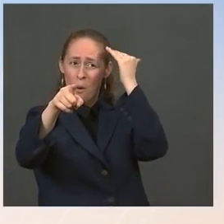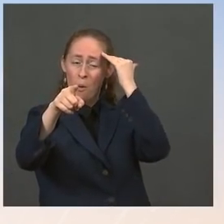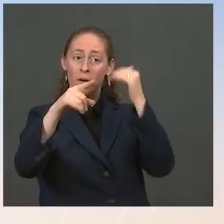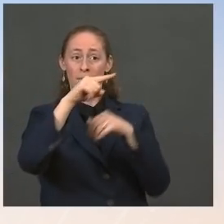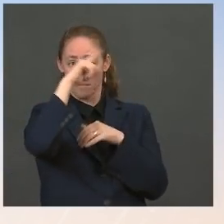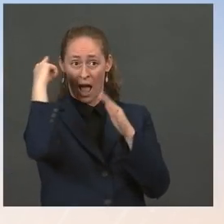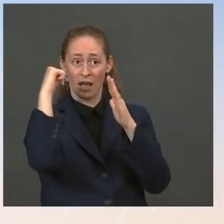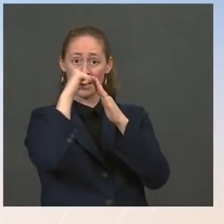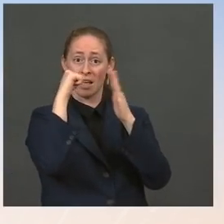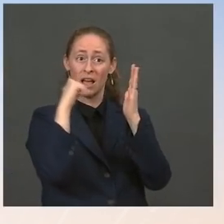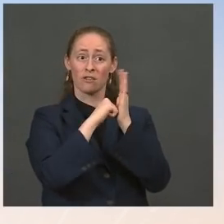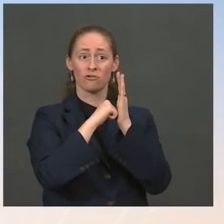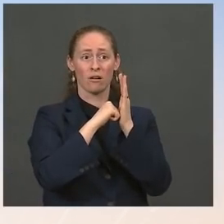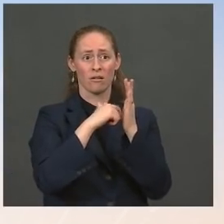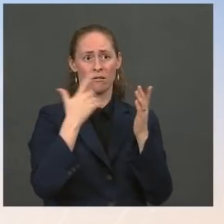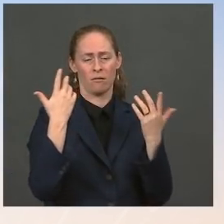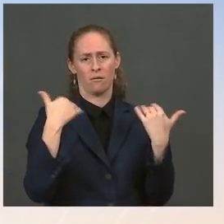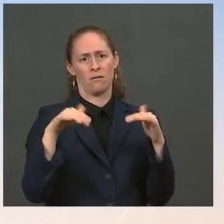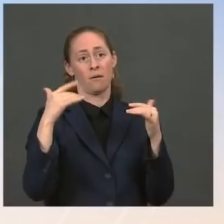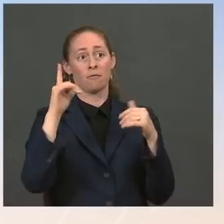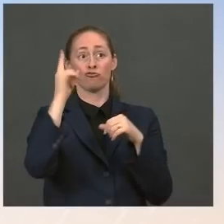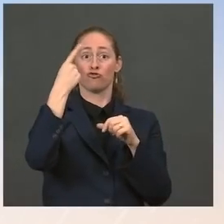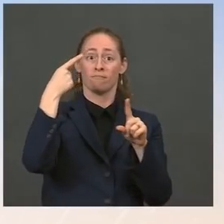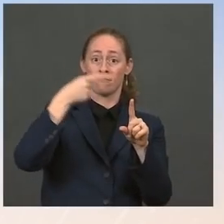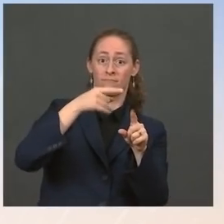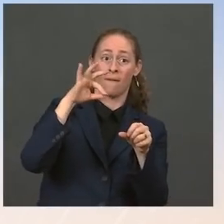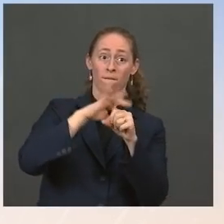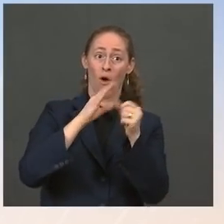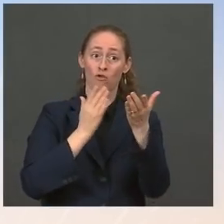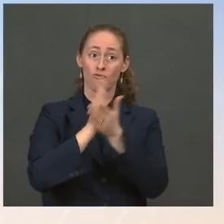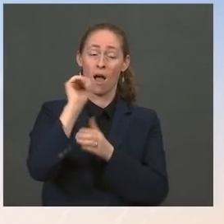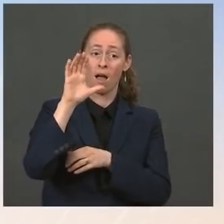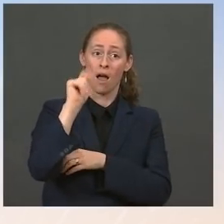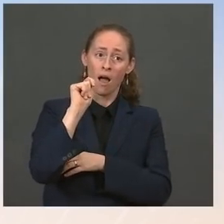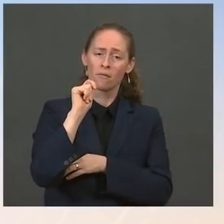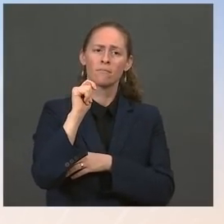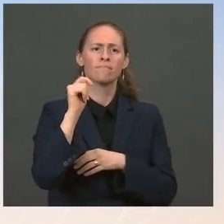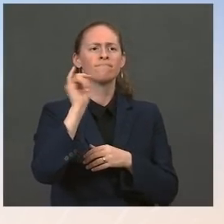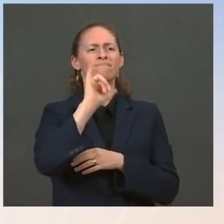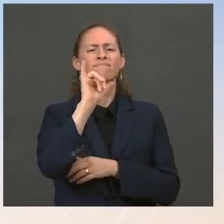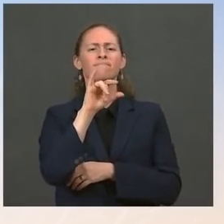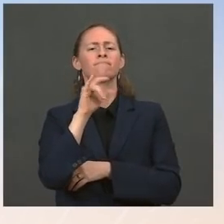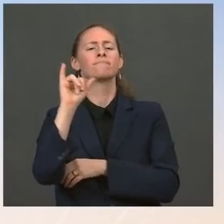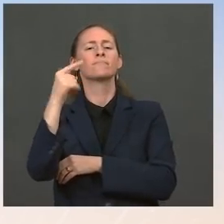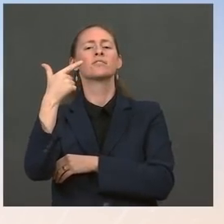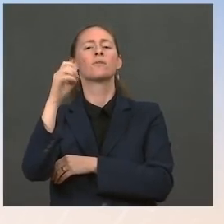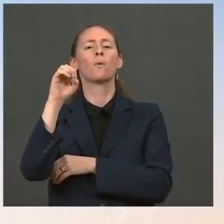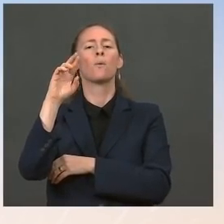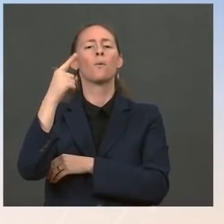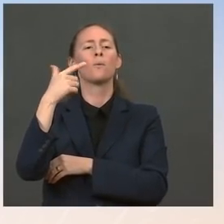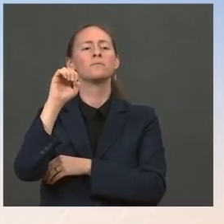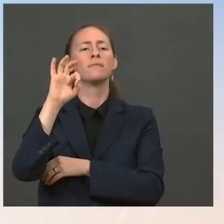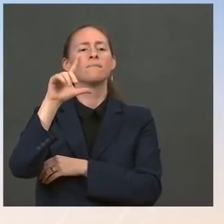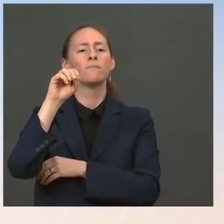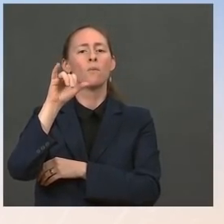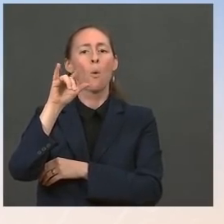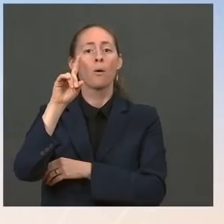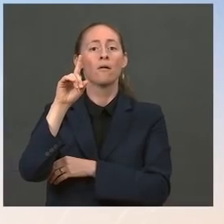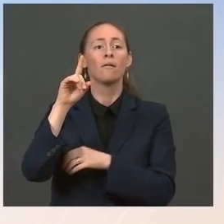and bigger than the George Floyd Police and Justice Act. Both are hugely important. The President has committed to getting them both done.